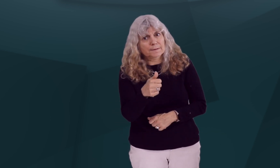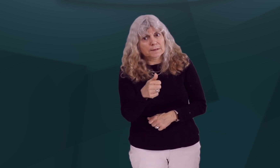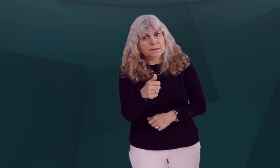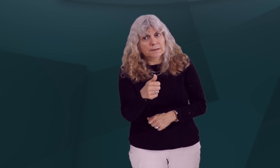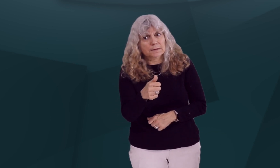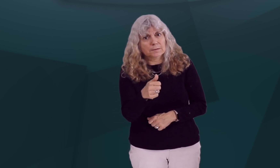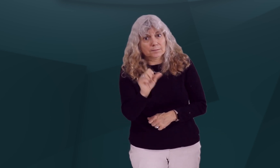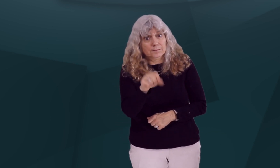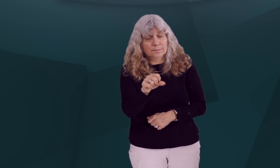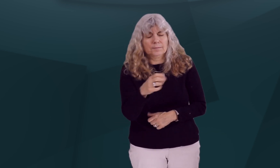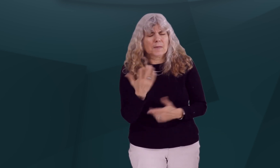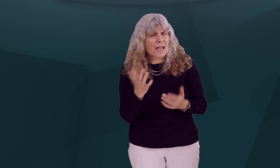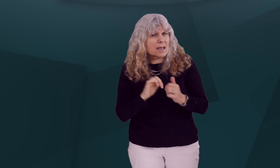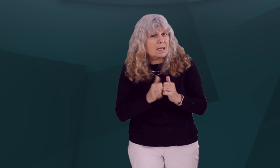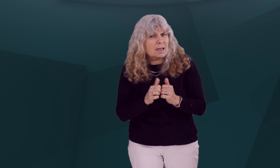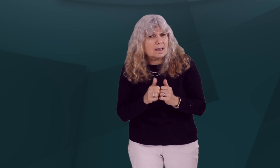encourage them to order food for themselves.